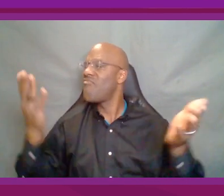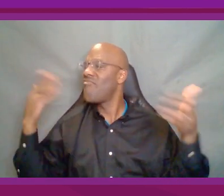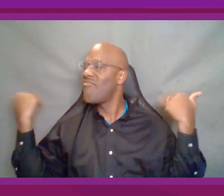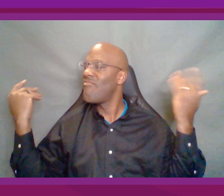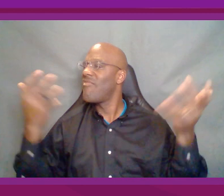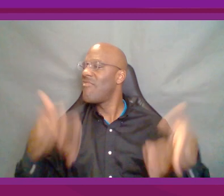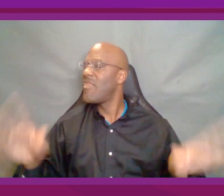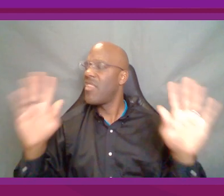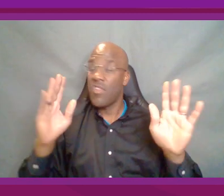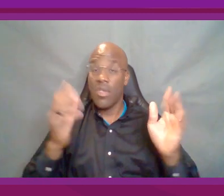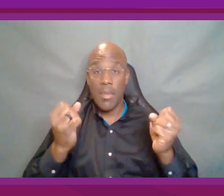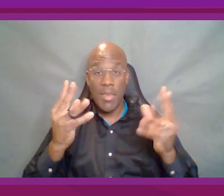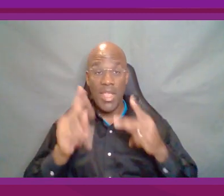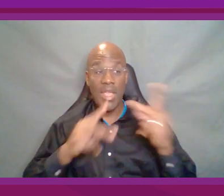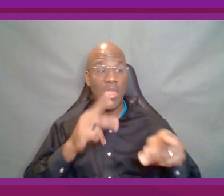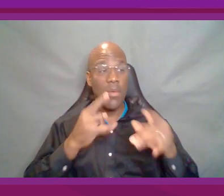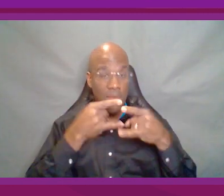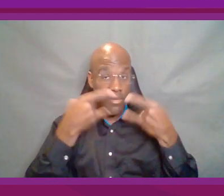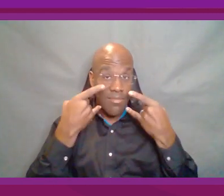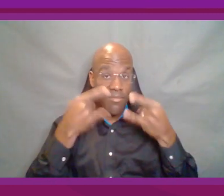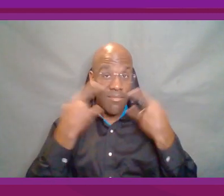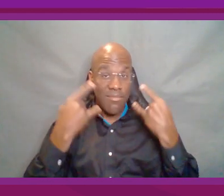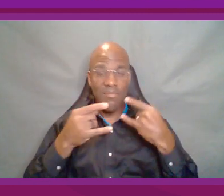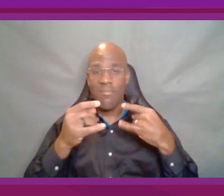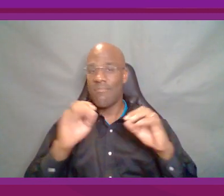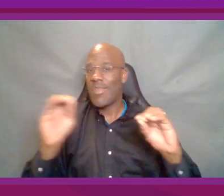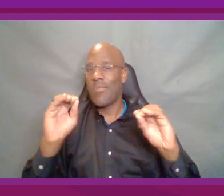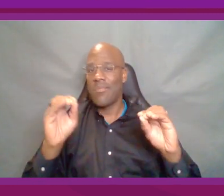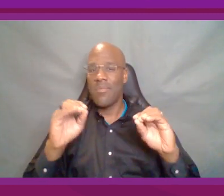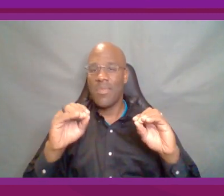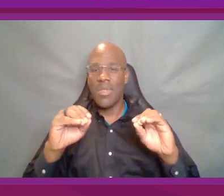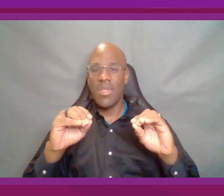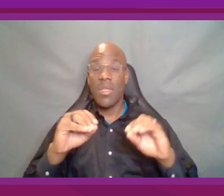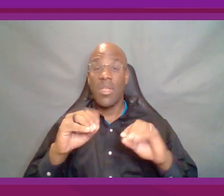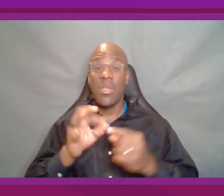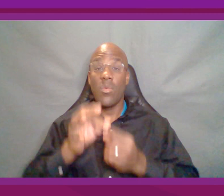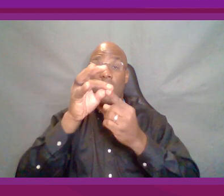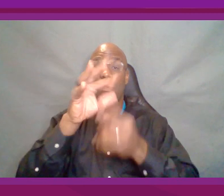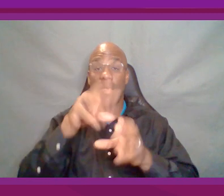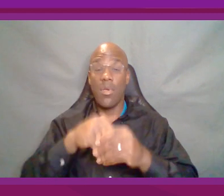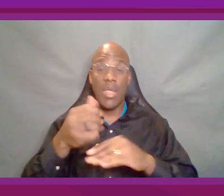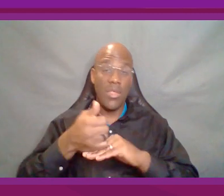and many people no longer masking, especially on transportation and in large group public